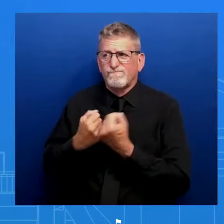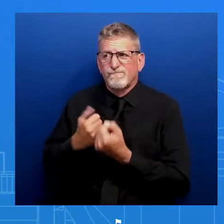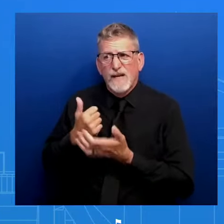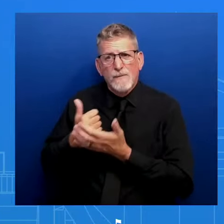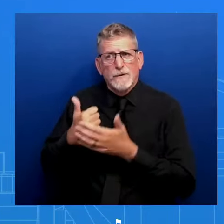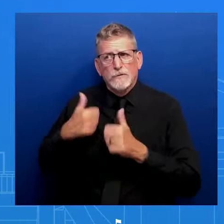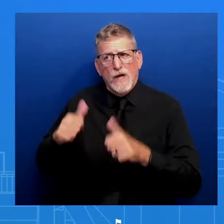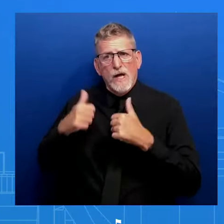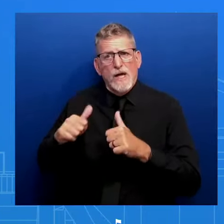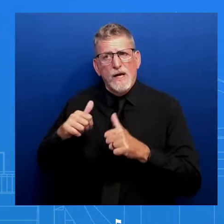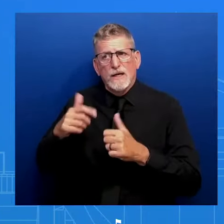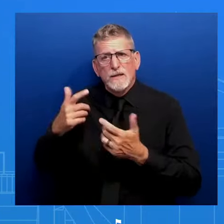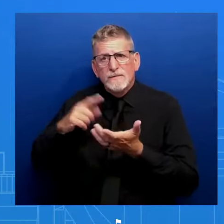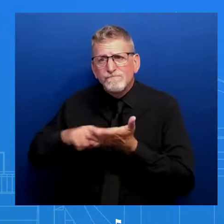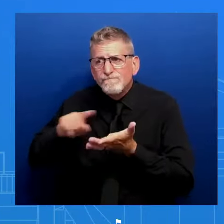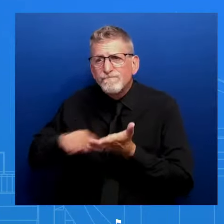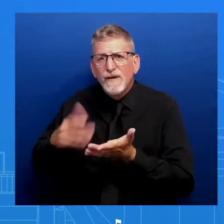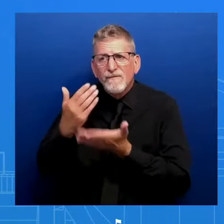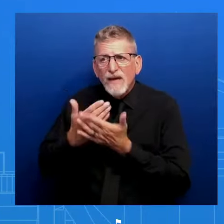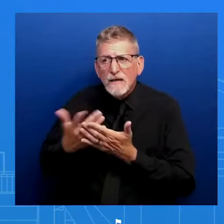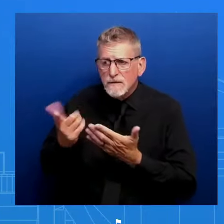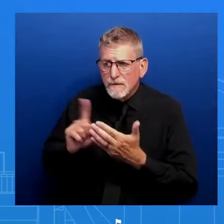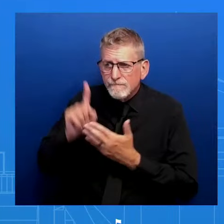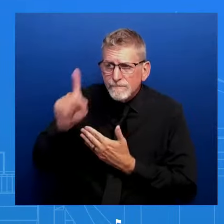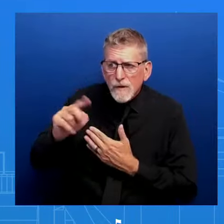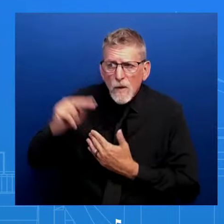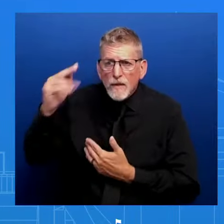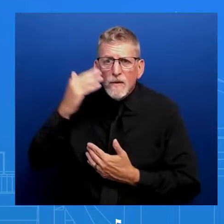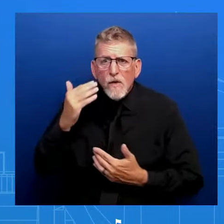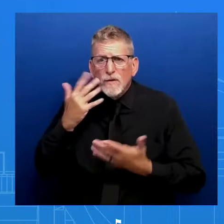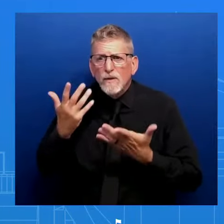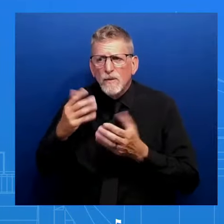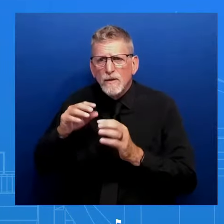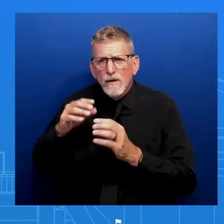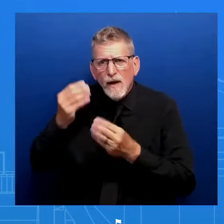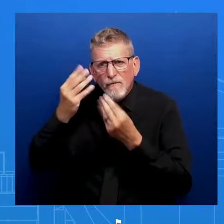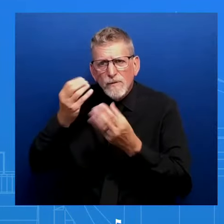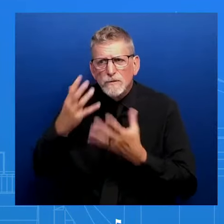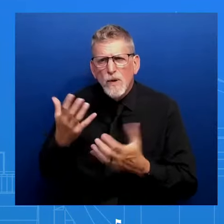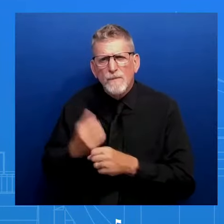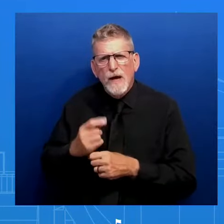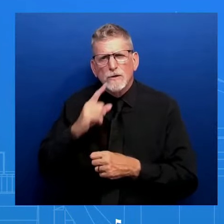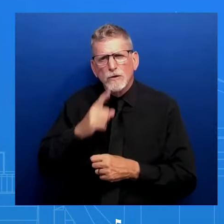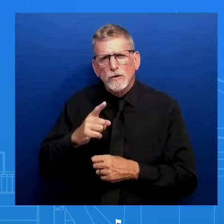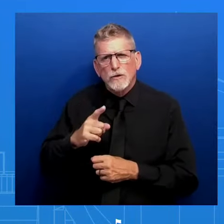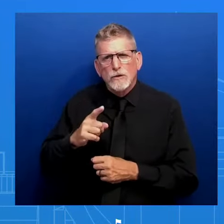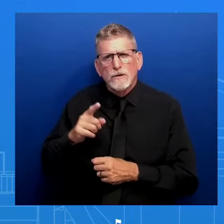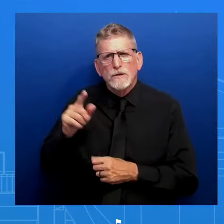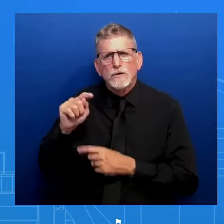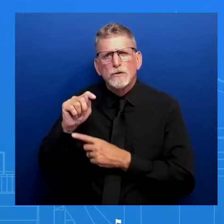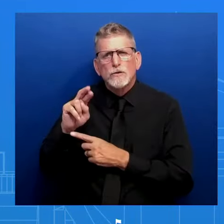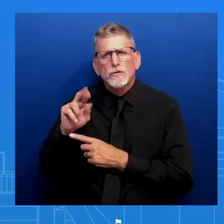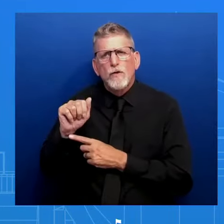And our concern is the well-being of -- of the private. I just don't have anything further to share on this. The Press: And the Federal Reserve